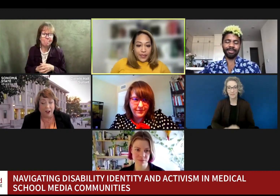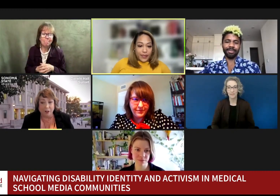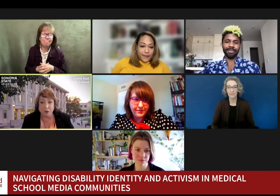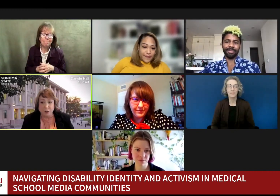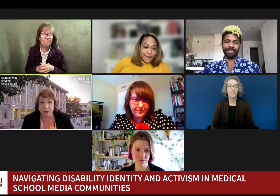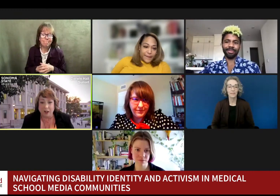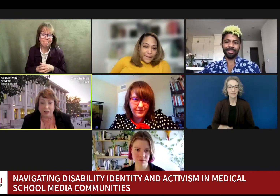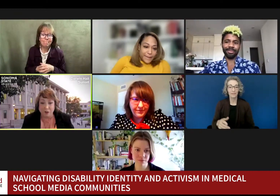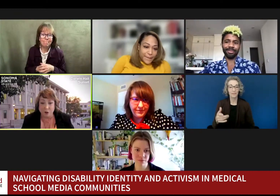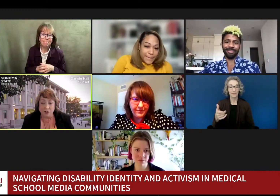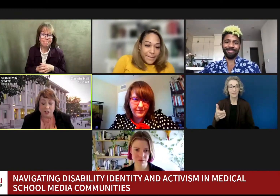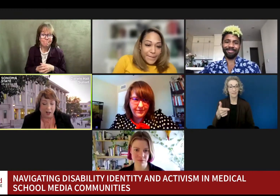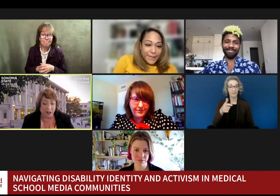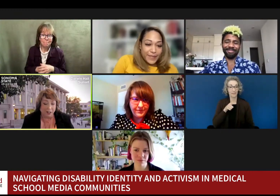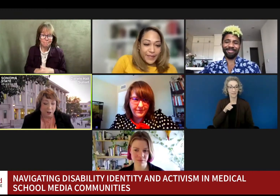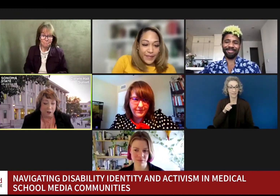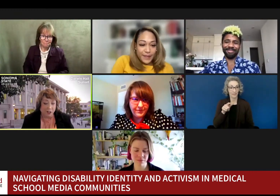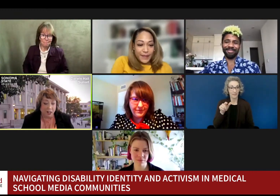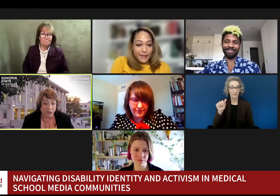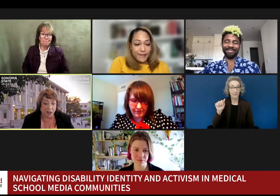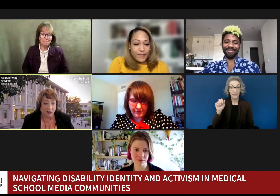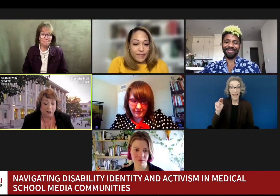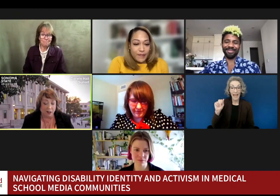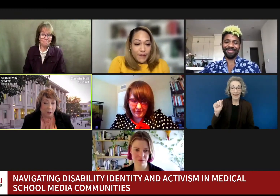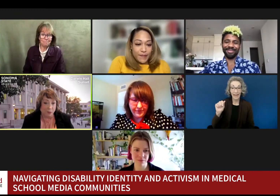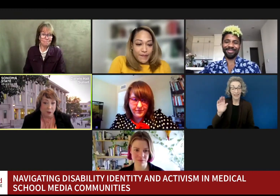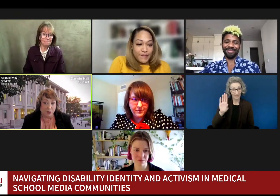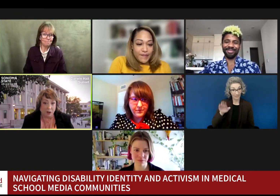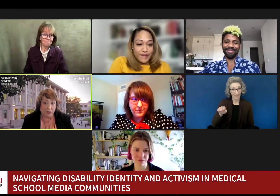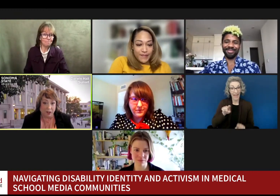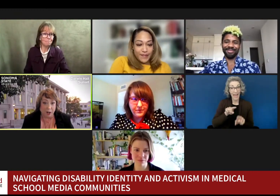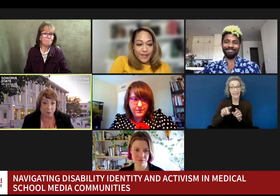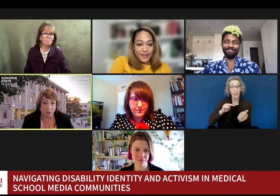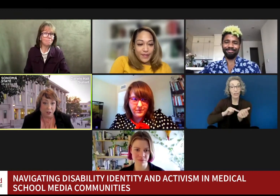Andrea, as a nurse and a nurse educator, I'm so sorry that happened to you.